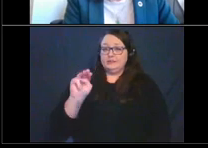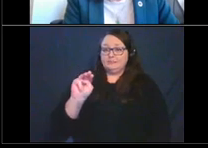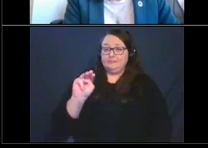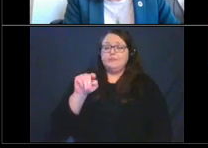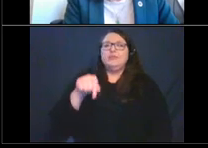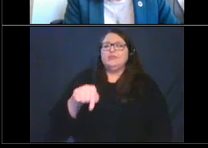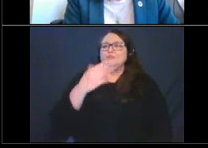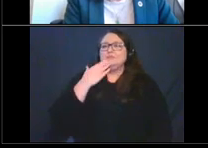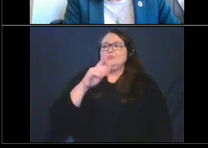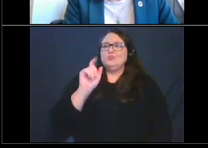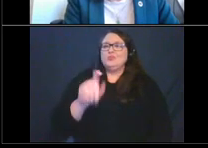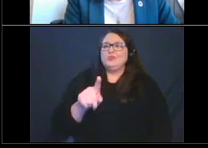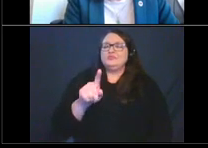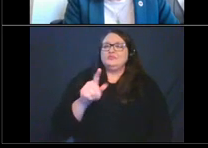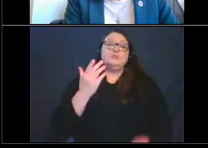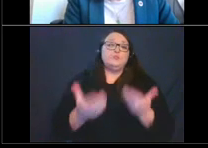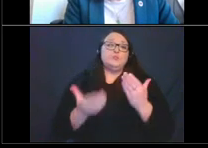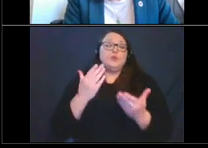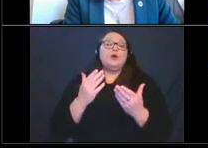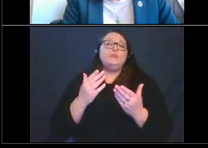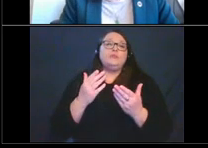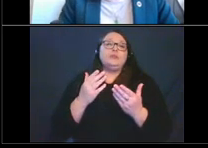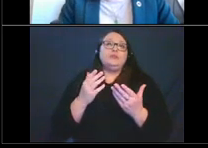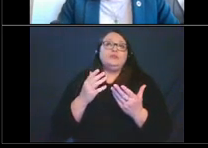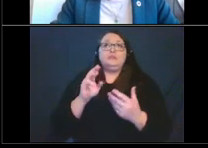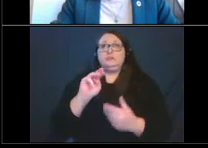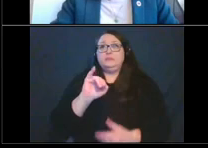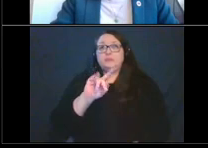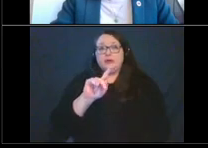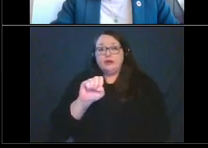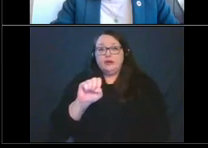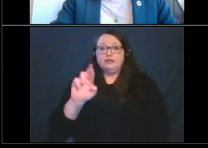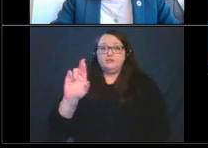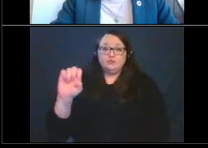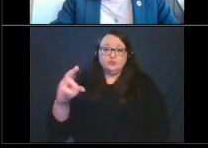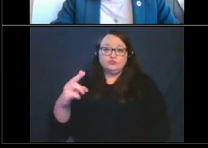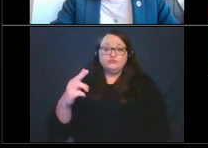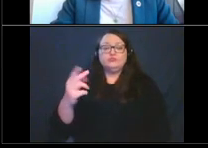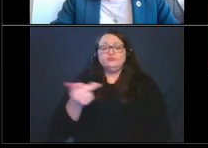pretty good question. And this probably can go towards Mike or Rish as well, and it’s asking,